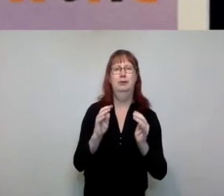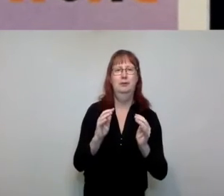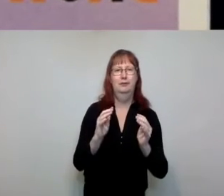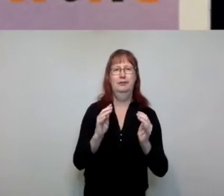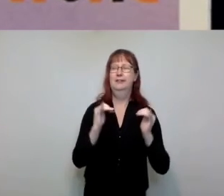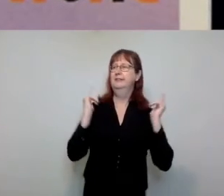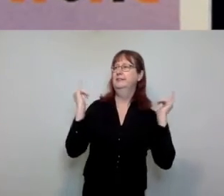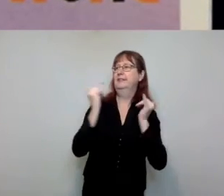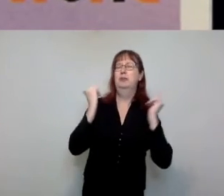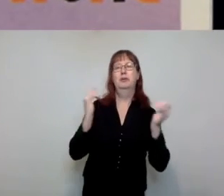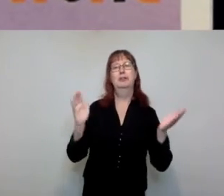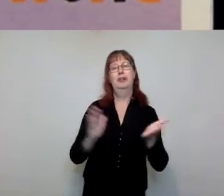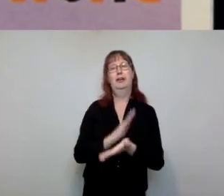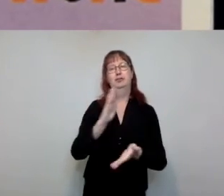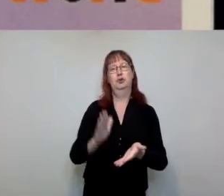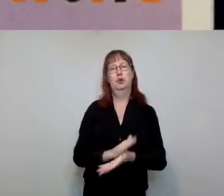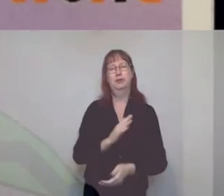in both joy and celebration.